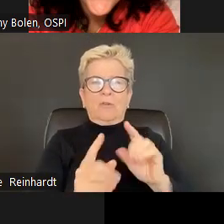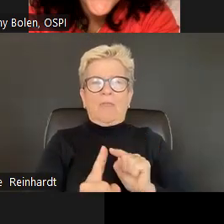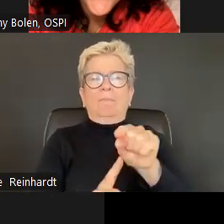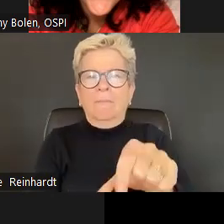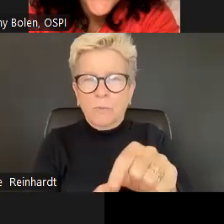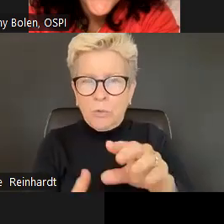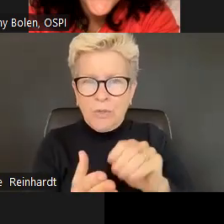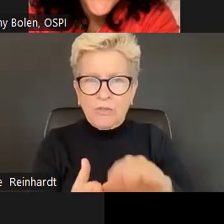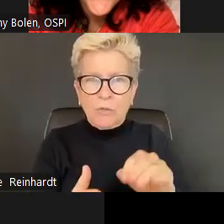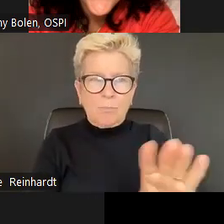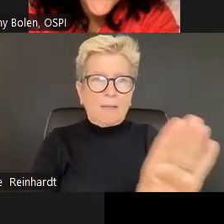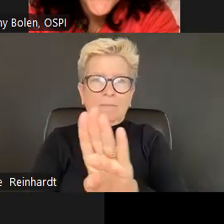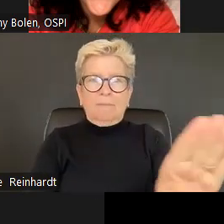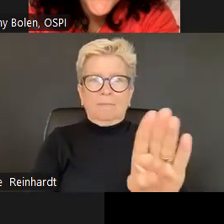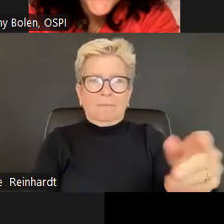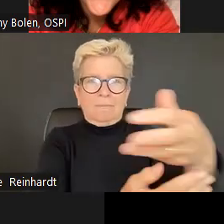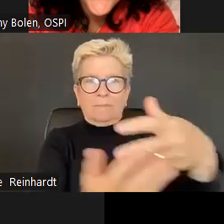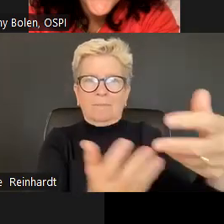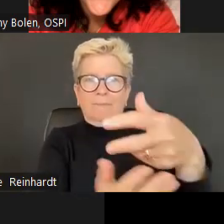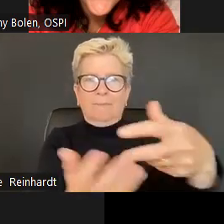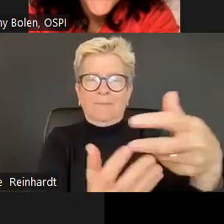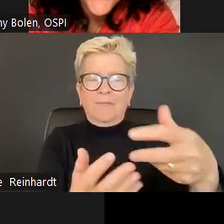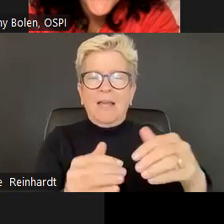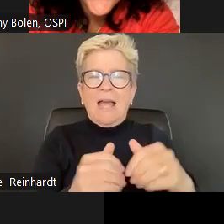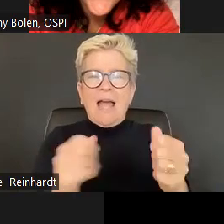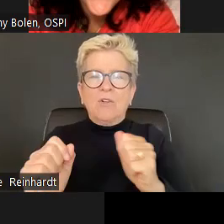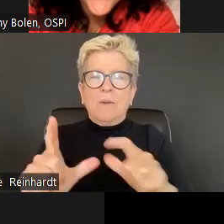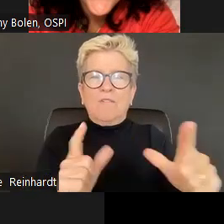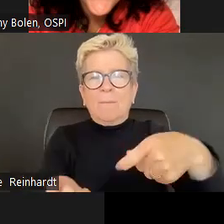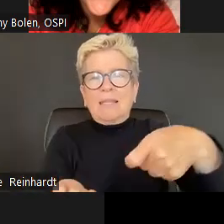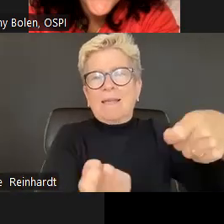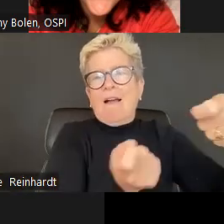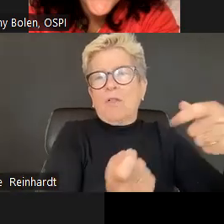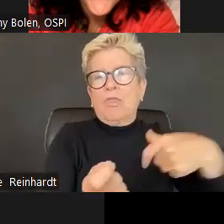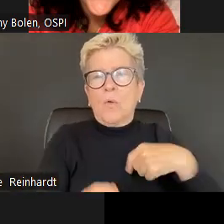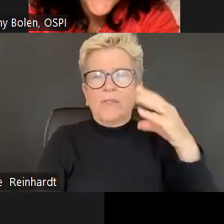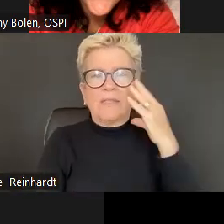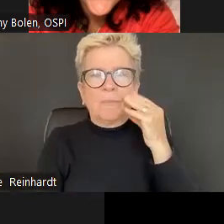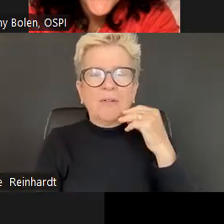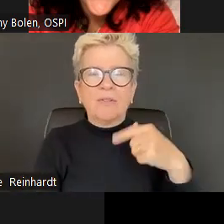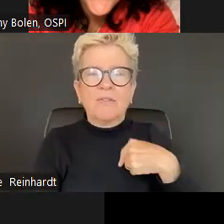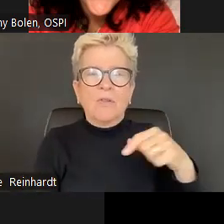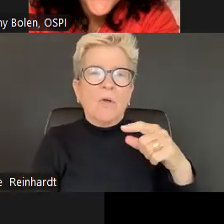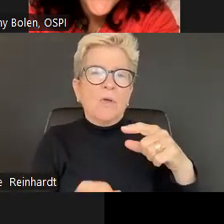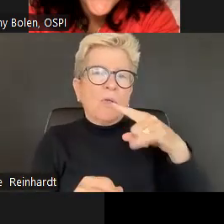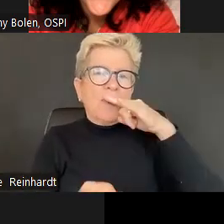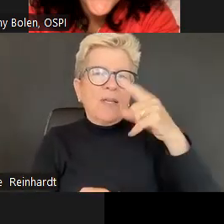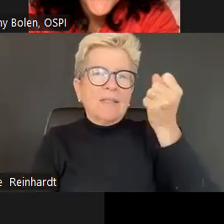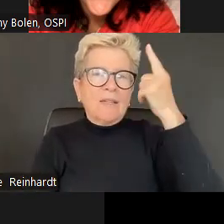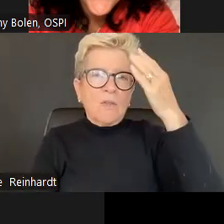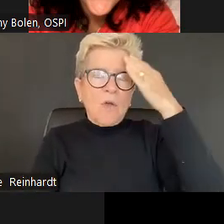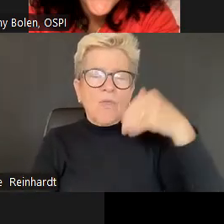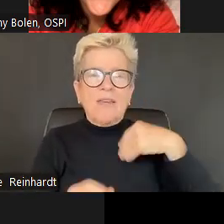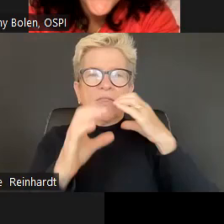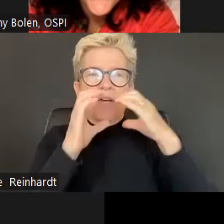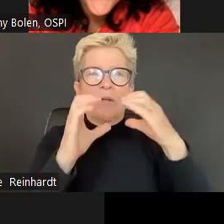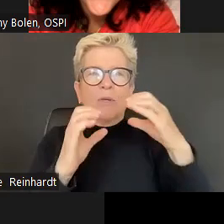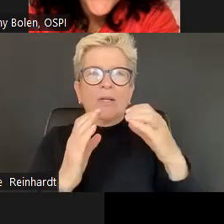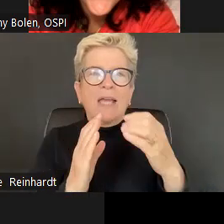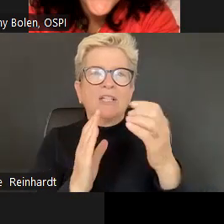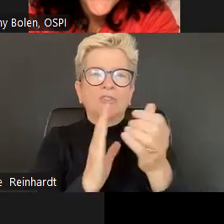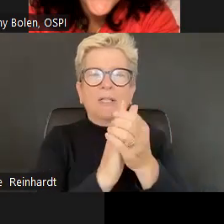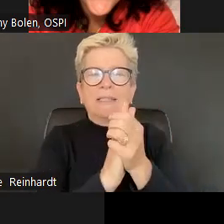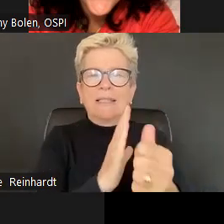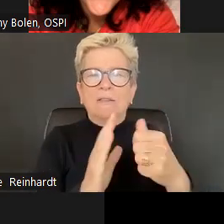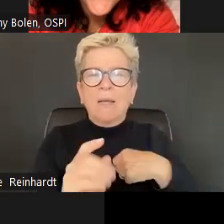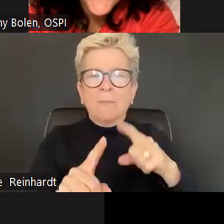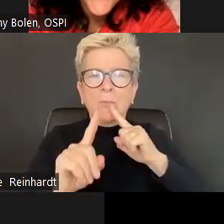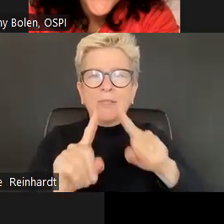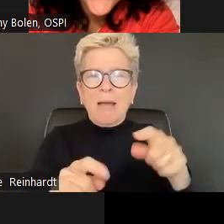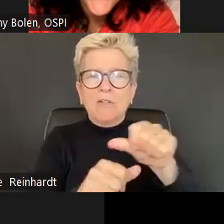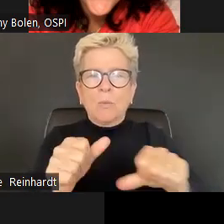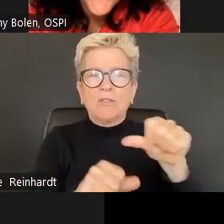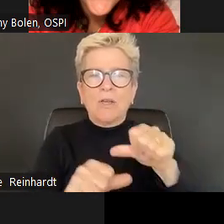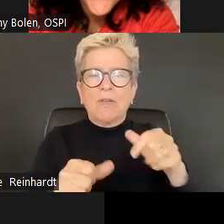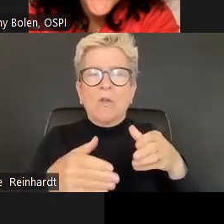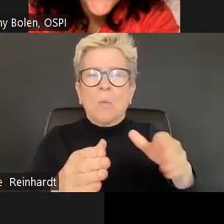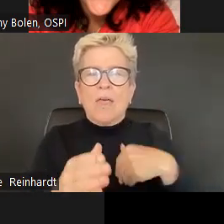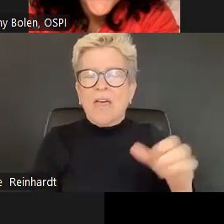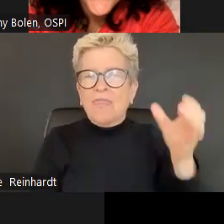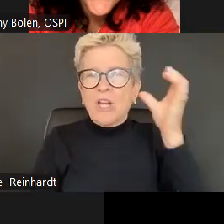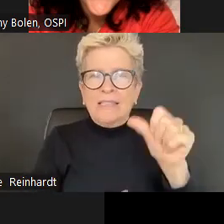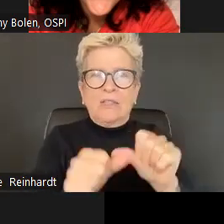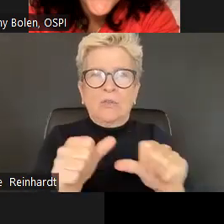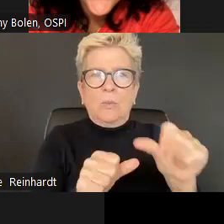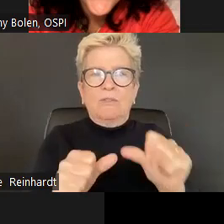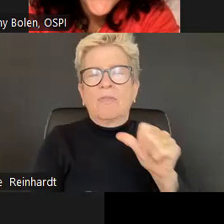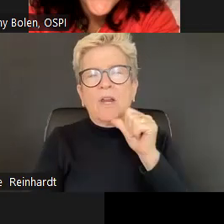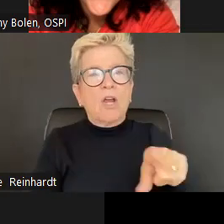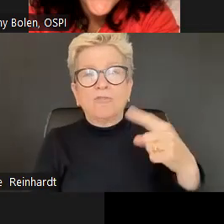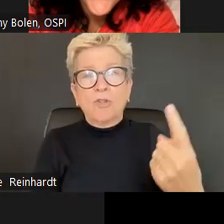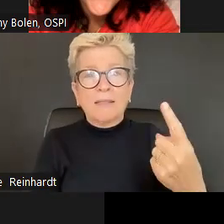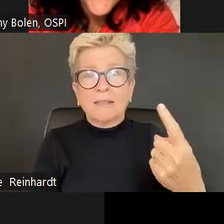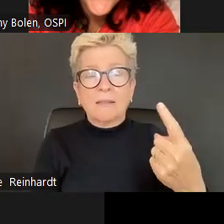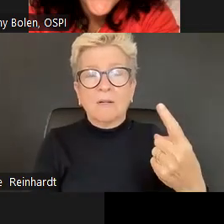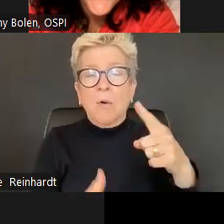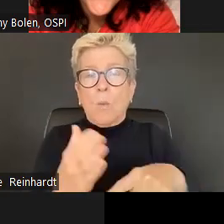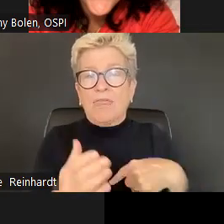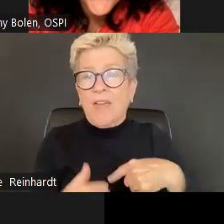I've been in hundreds of classrooms doing observations and I feel like clashing off plus. In group discussions are one of the hardest things to actually facilitate where it doesn't always bounce back to the teacher before bouncing back to the students.